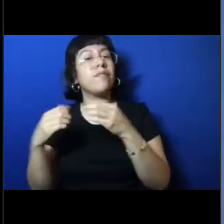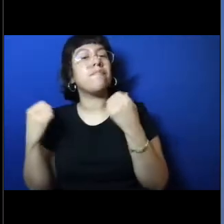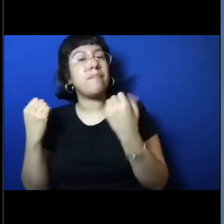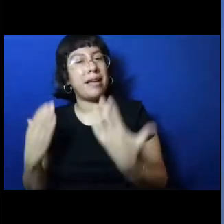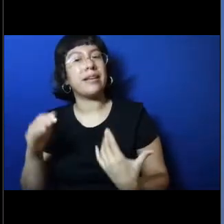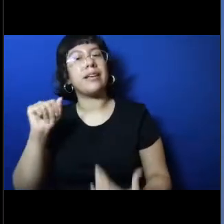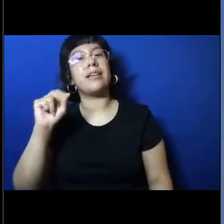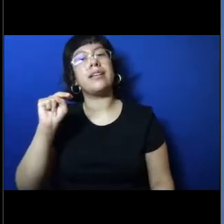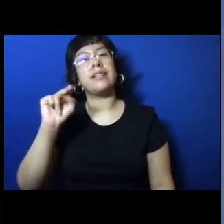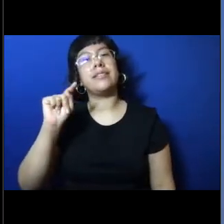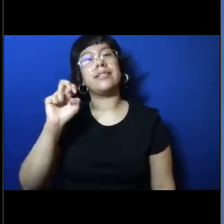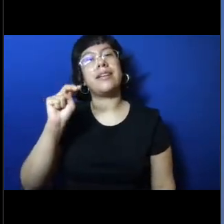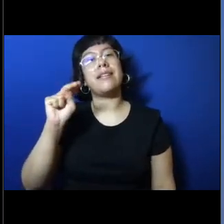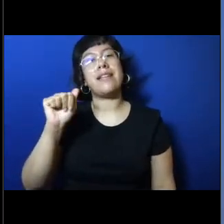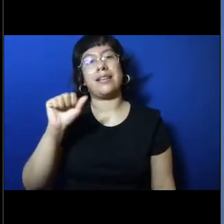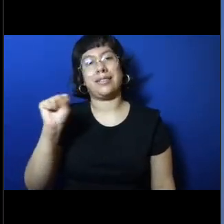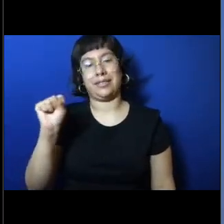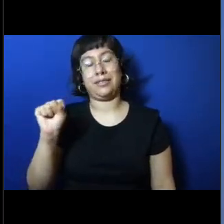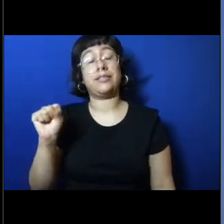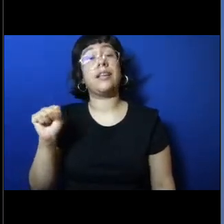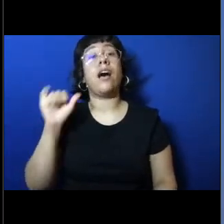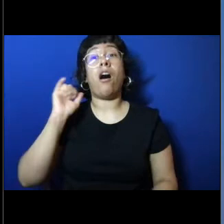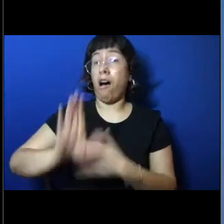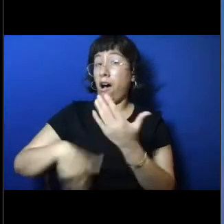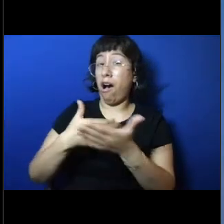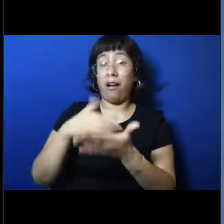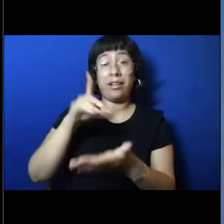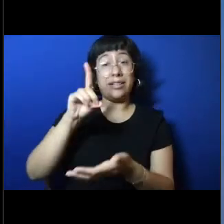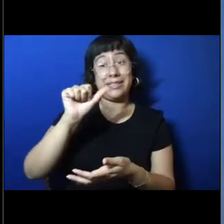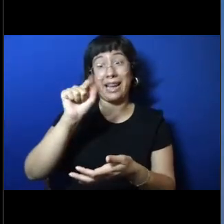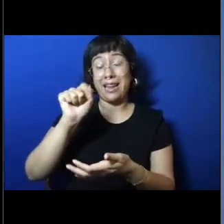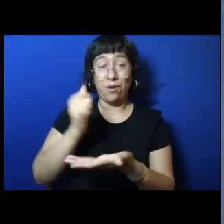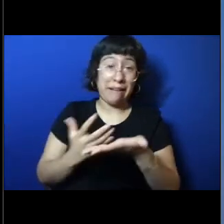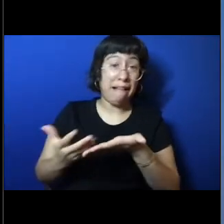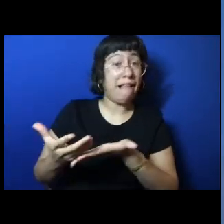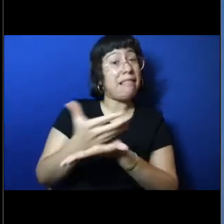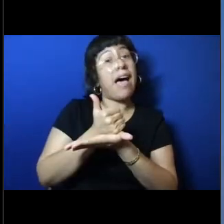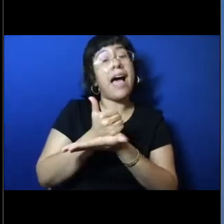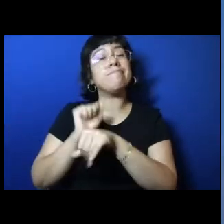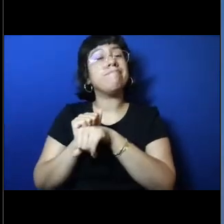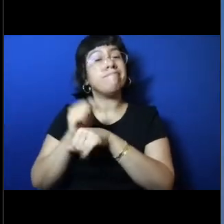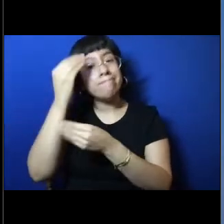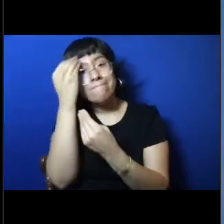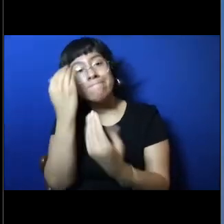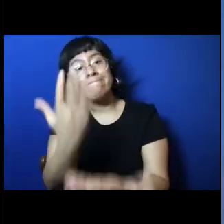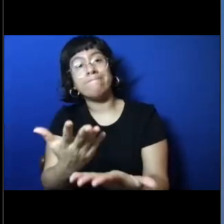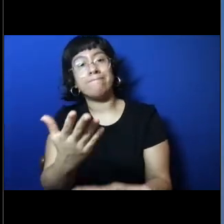Once we get all that data, we bring it to a central spot. This is the same building that we control all the satellites. We basically talk to them.